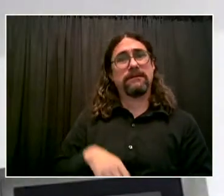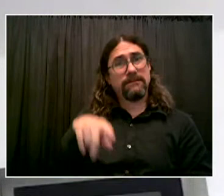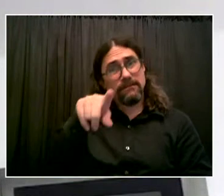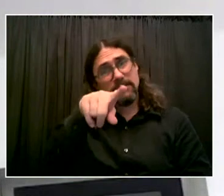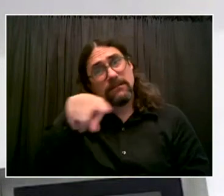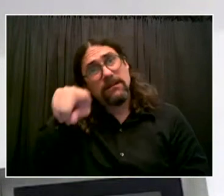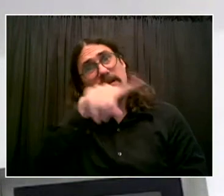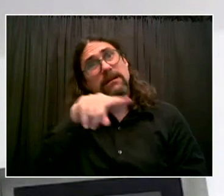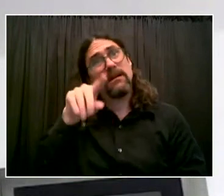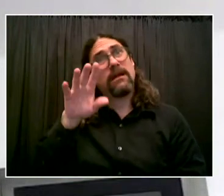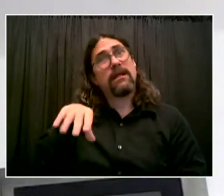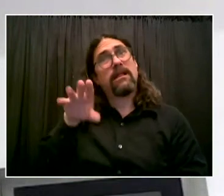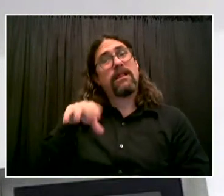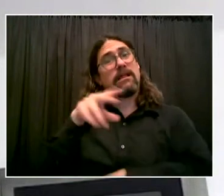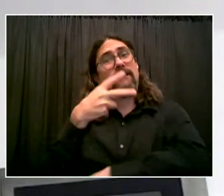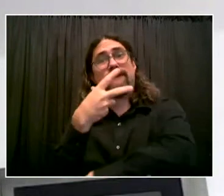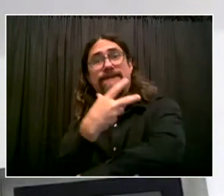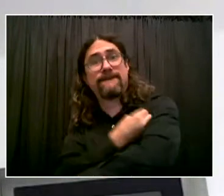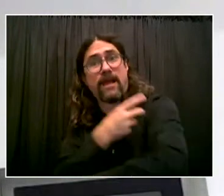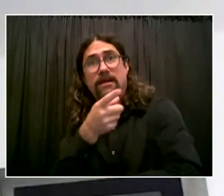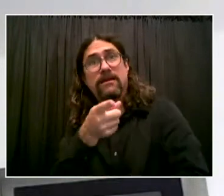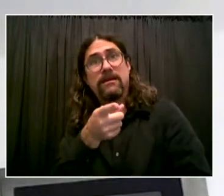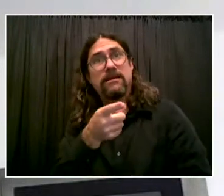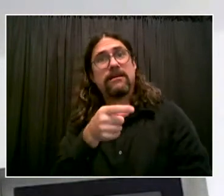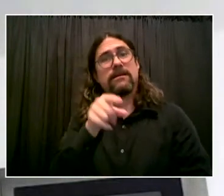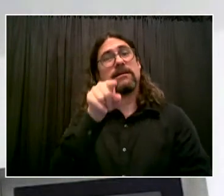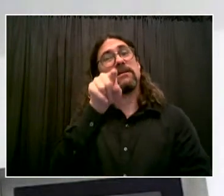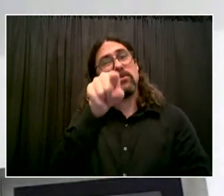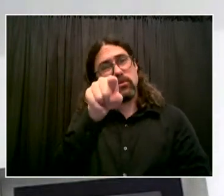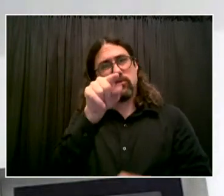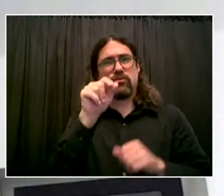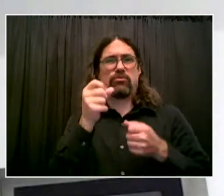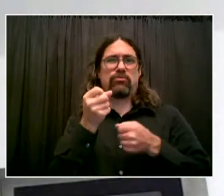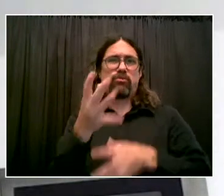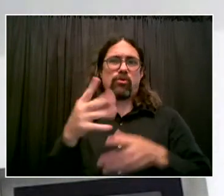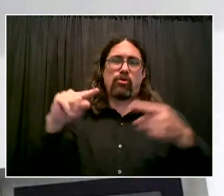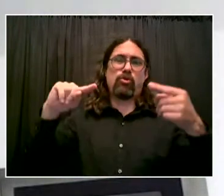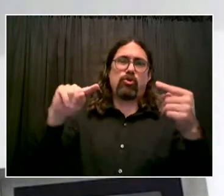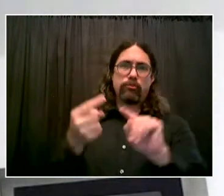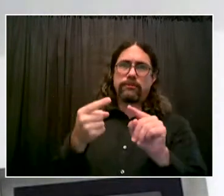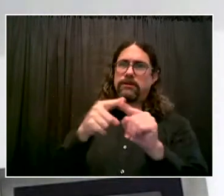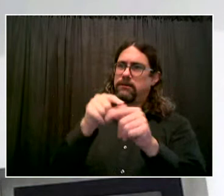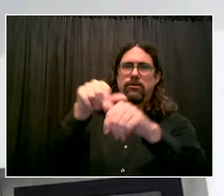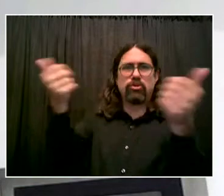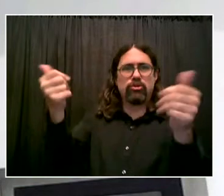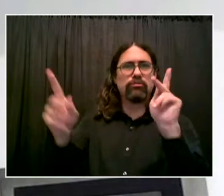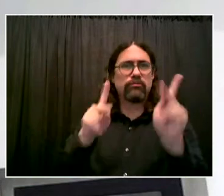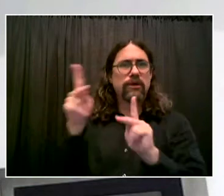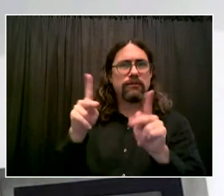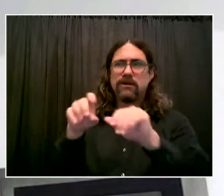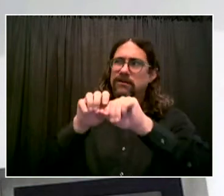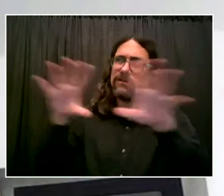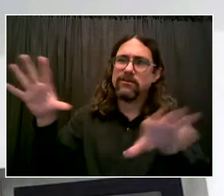OTHER PEOPLE. DOCTORS, DO YOU WANT TO ADD? I THINK YOU